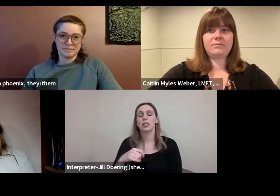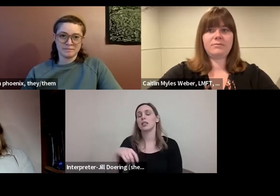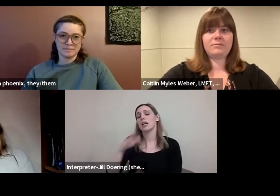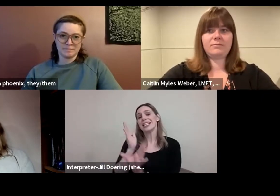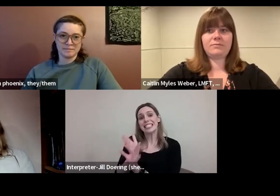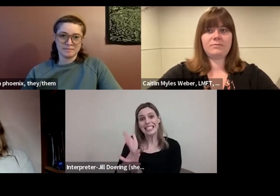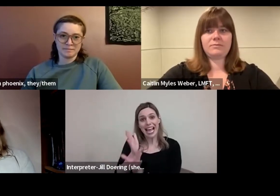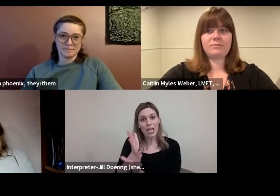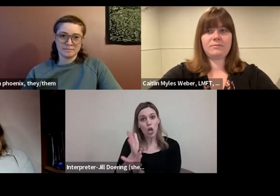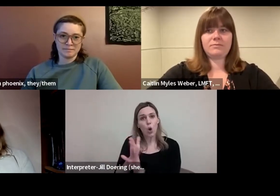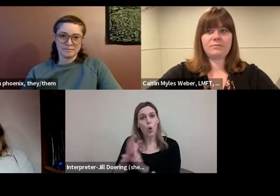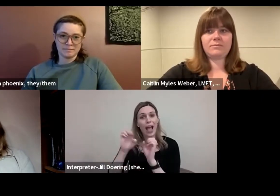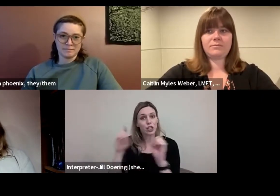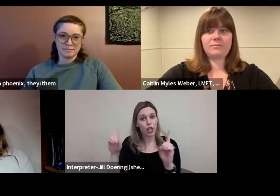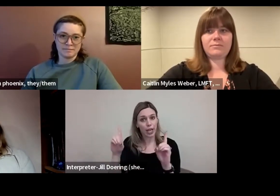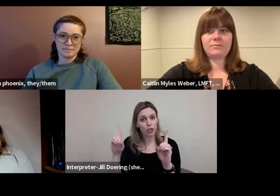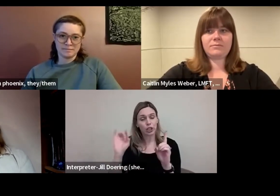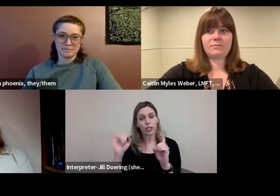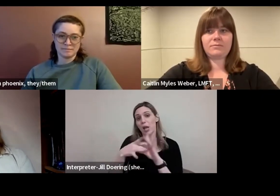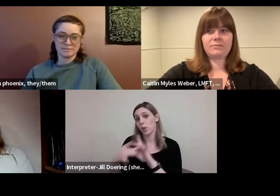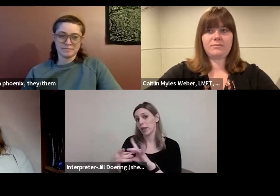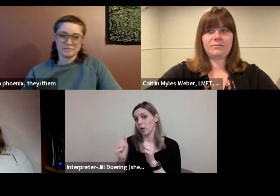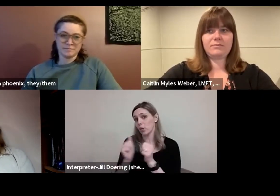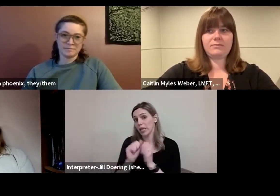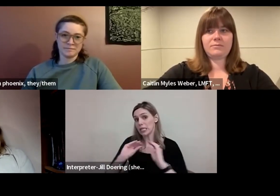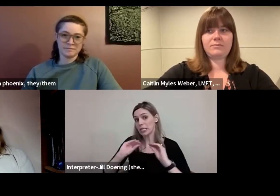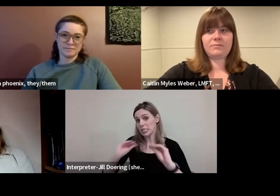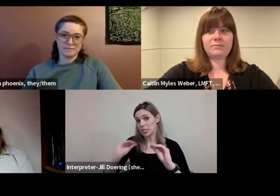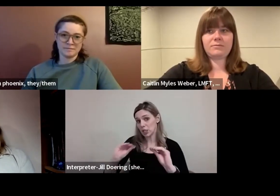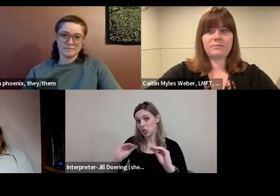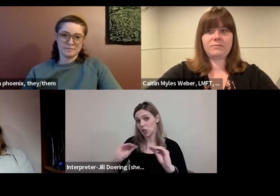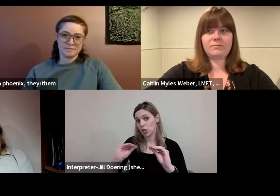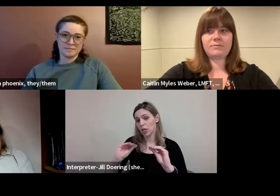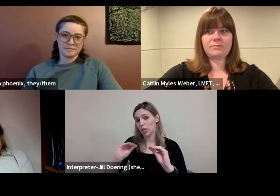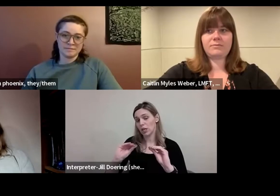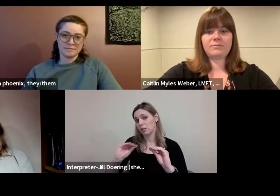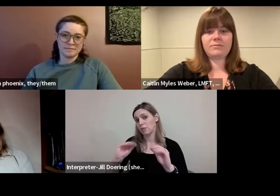which deals with teaching individuals the background information